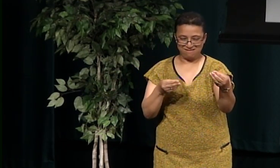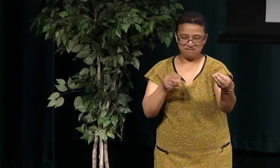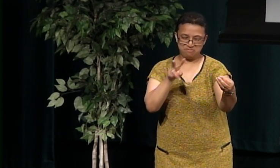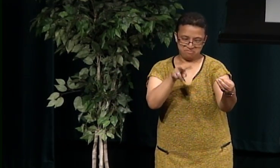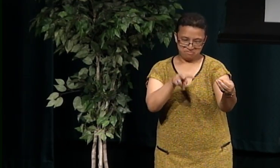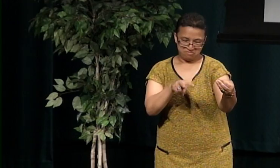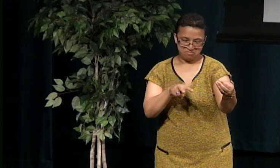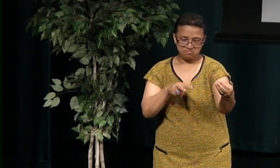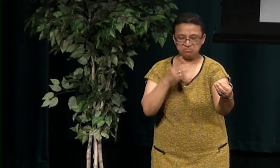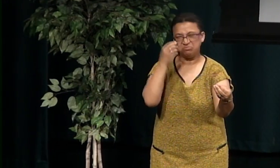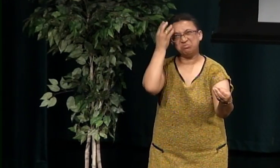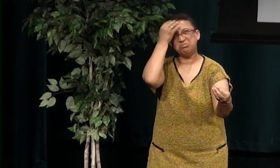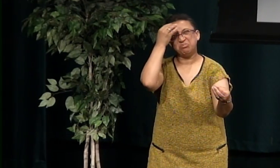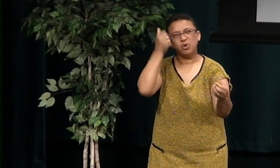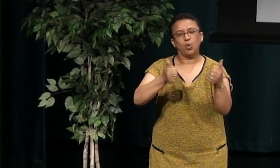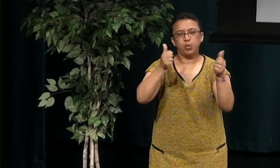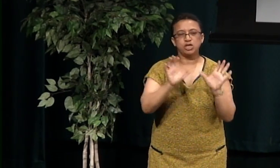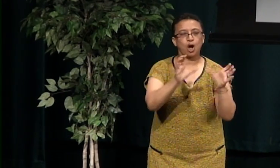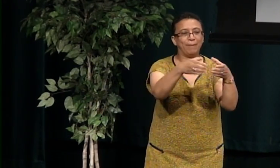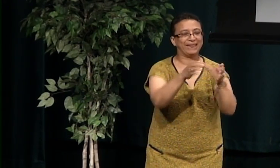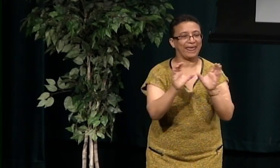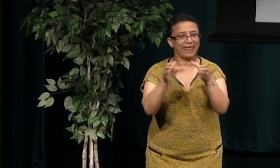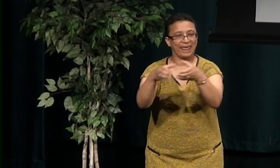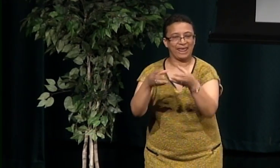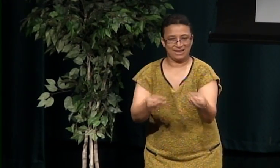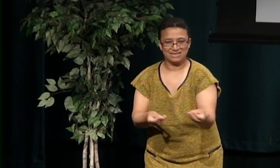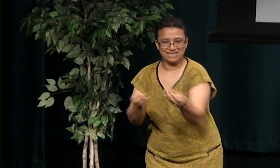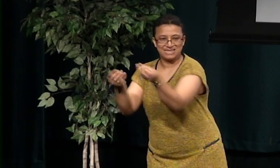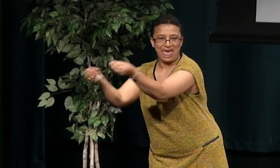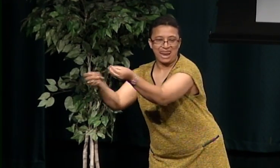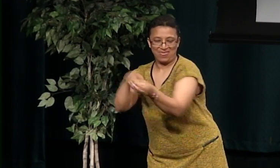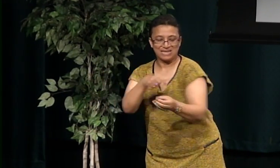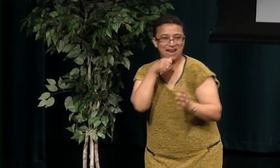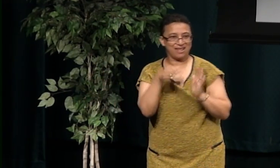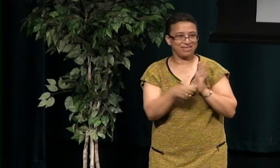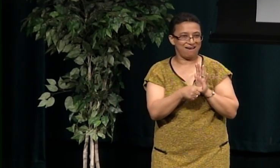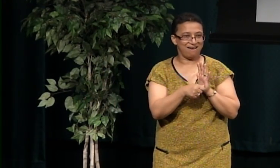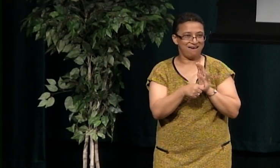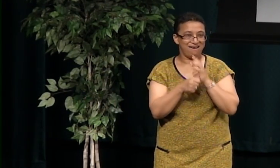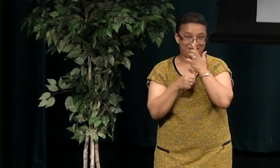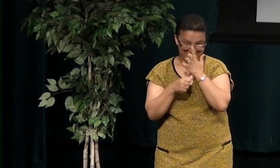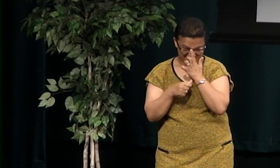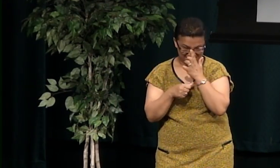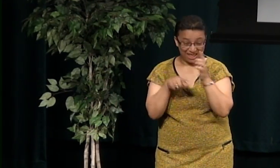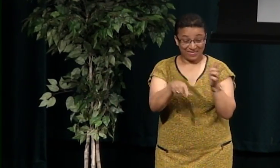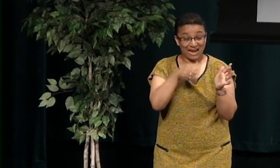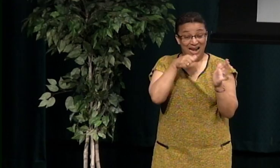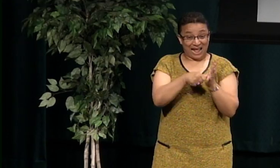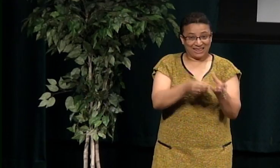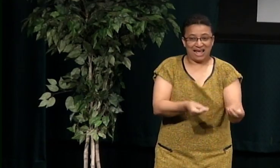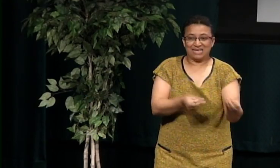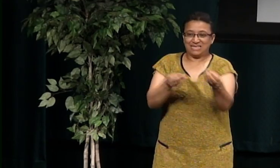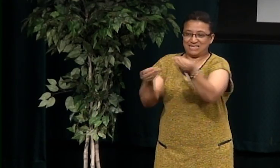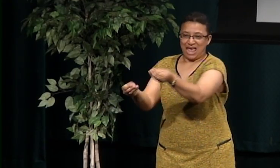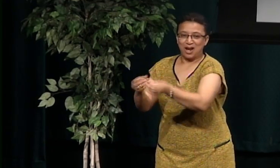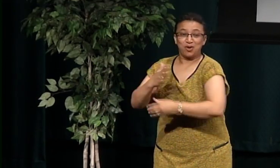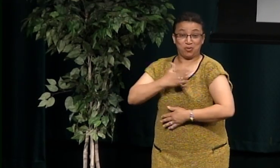that reads the letter and decides which committee the letter should then be referred to.